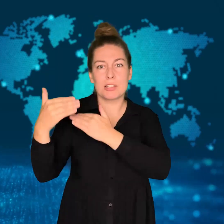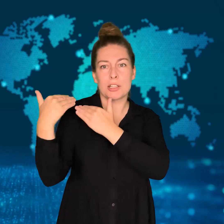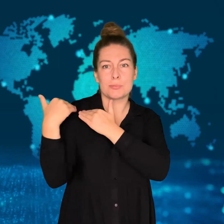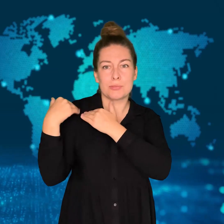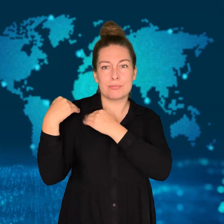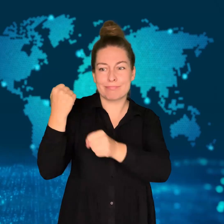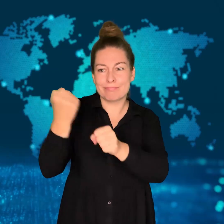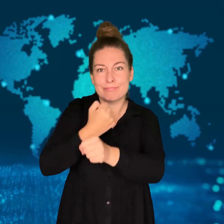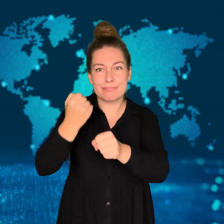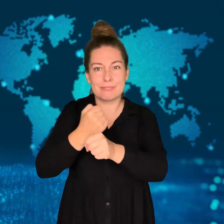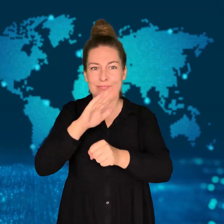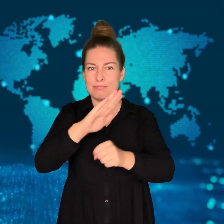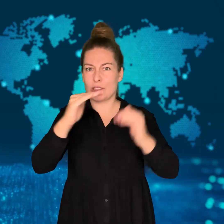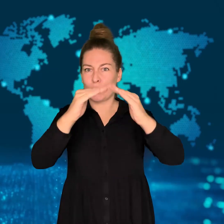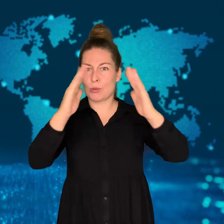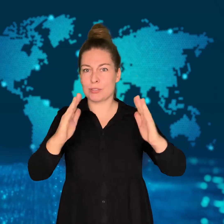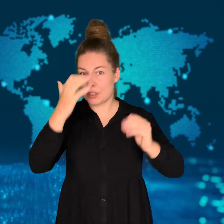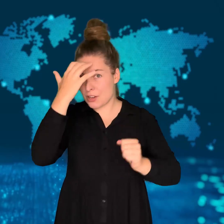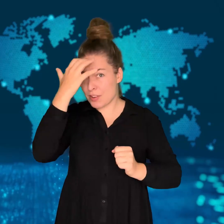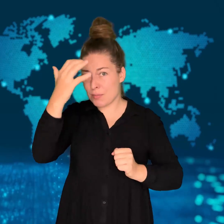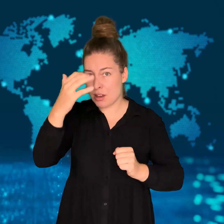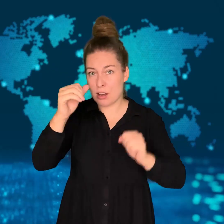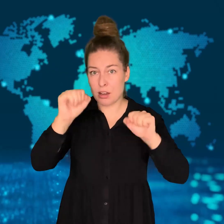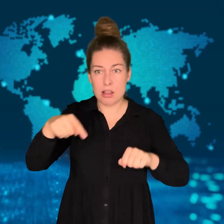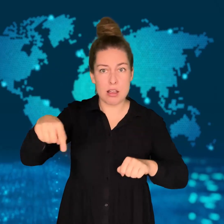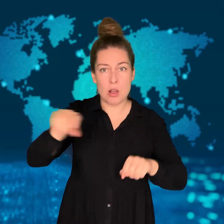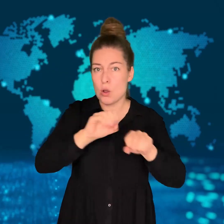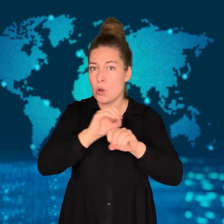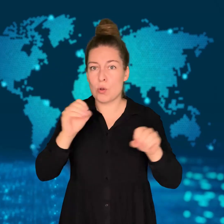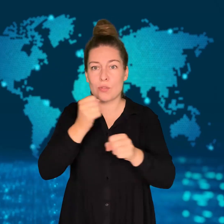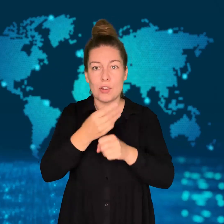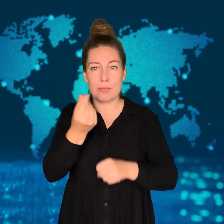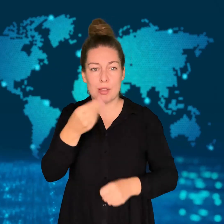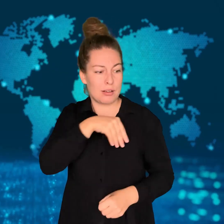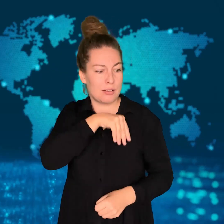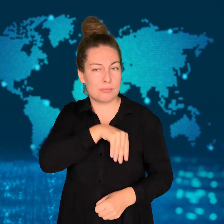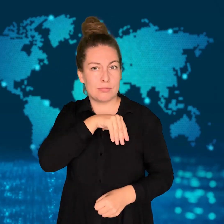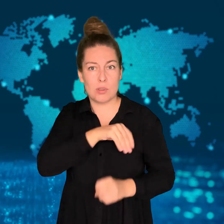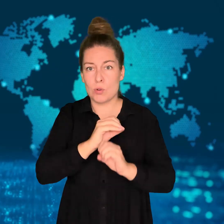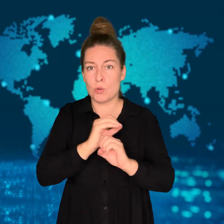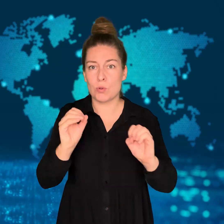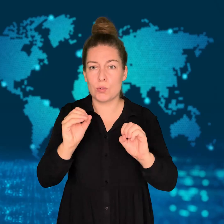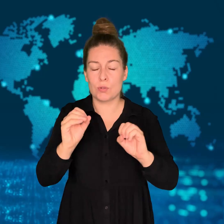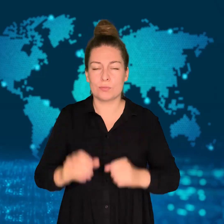federal workers and government contractors without pay.